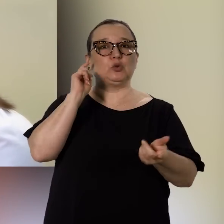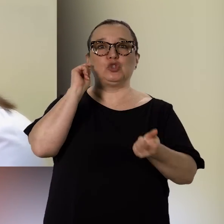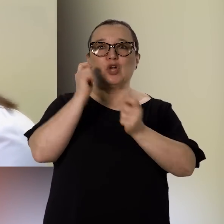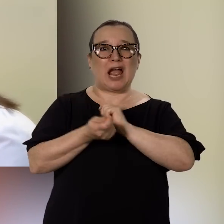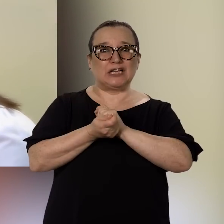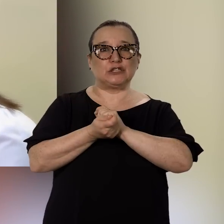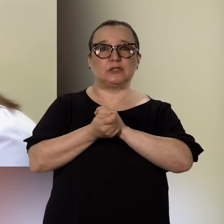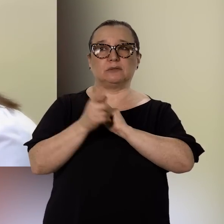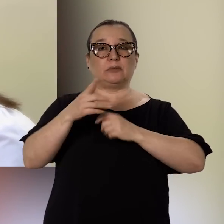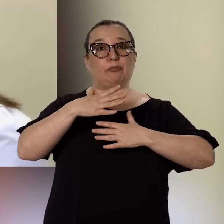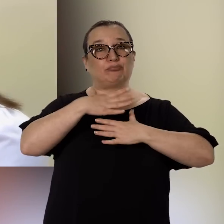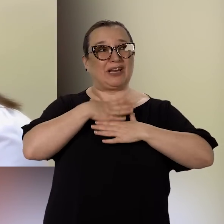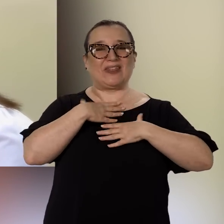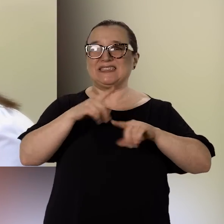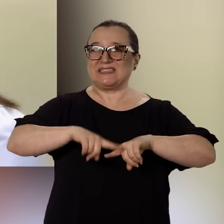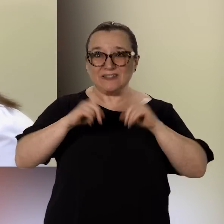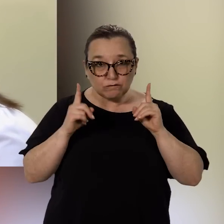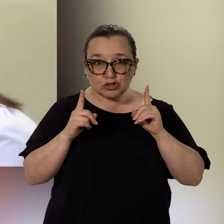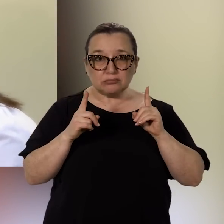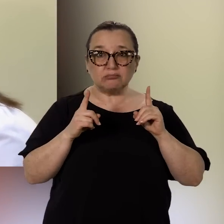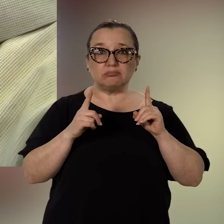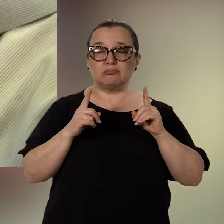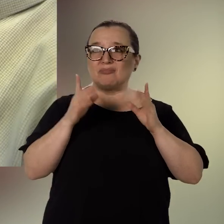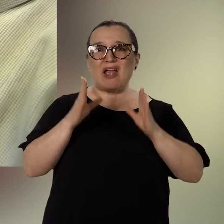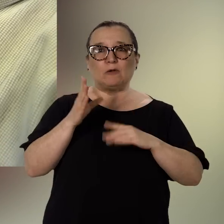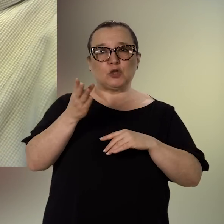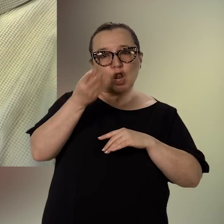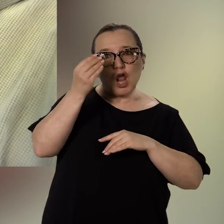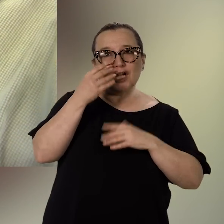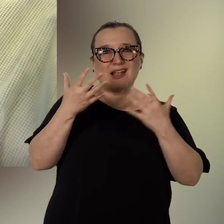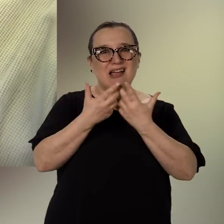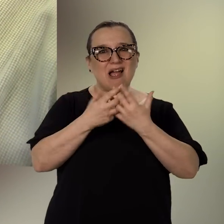with having to go through a laryngectomy. They've got to come to terms with the fact